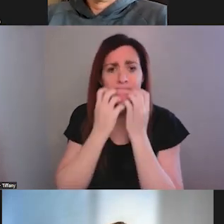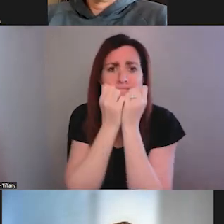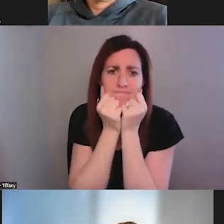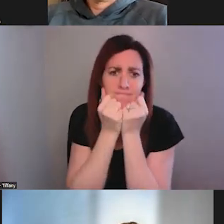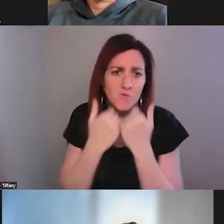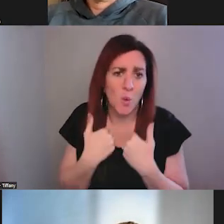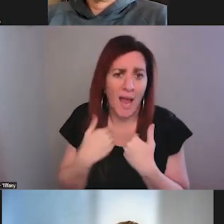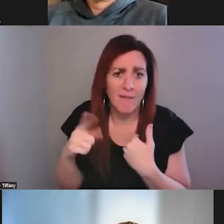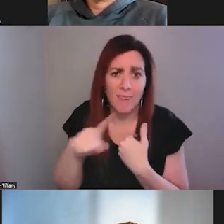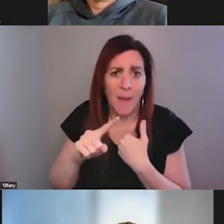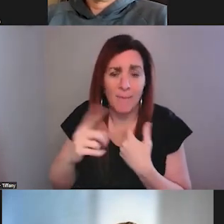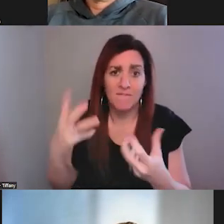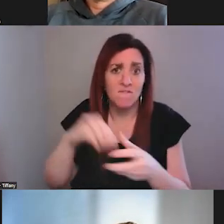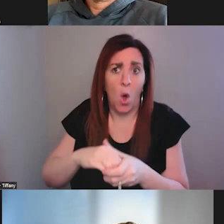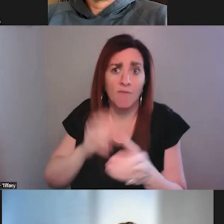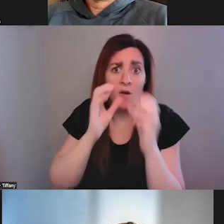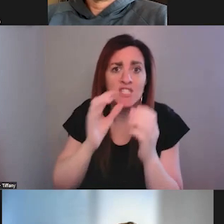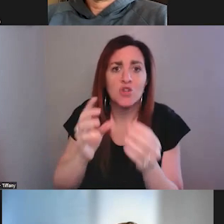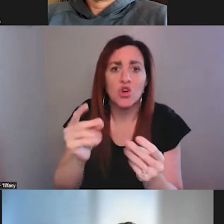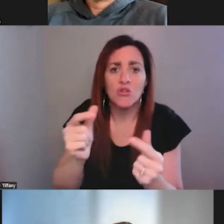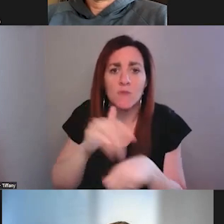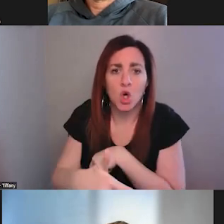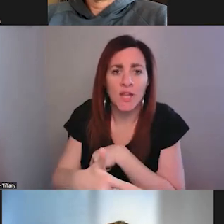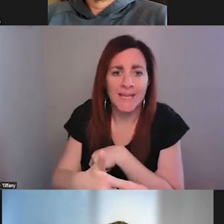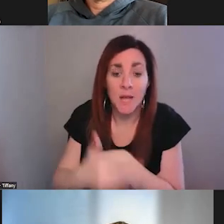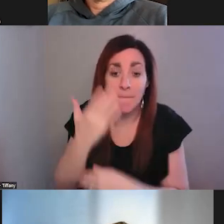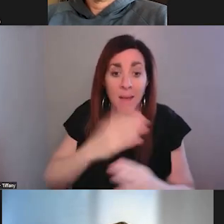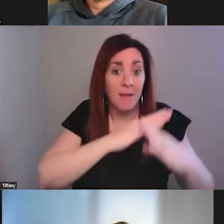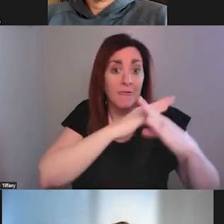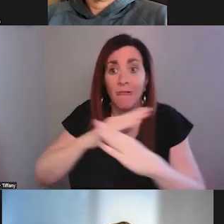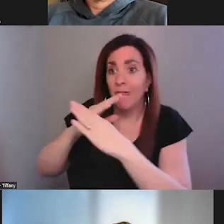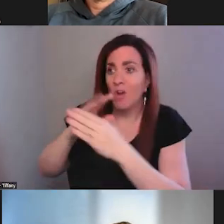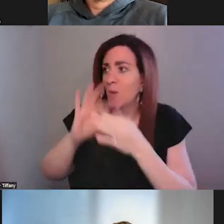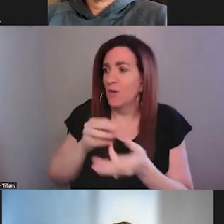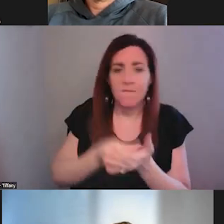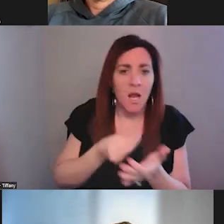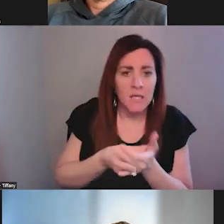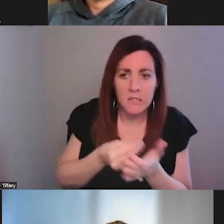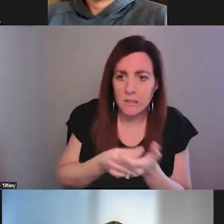TABLE EARLY BECAUSE THEY MAY RUN INTO BARRIERS IF SOME OF THOSE